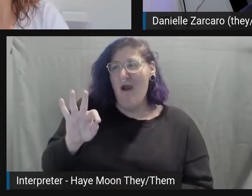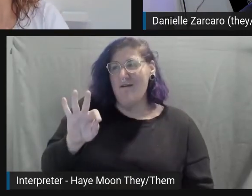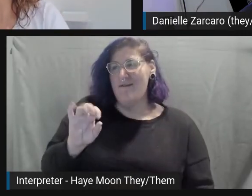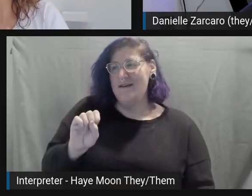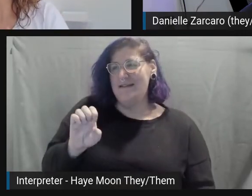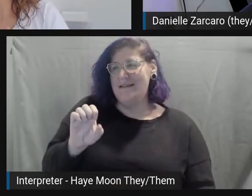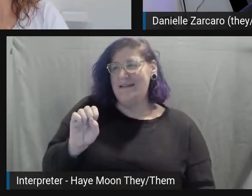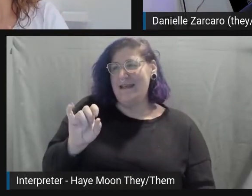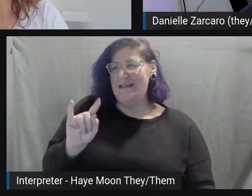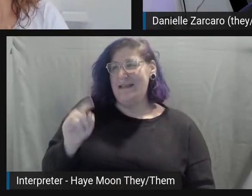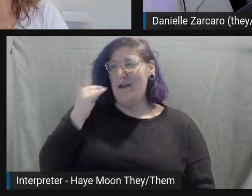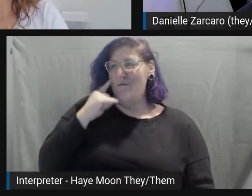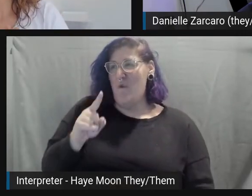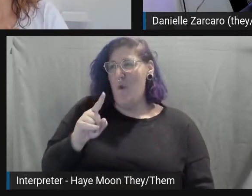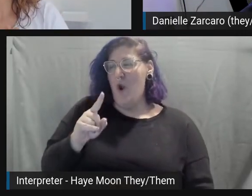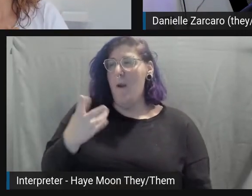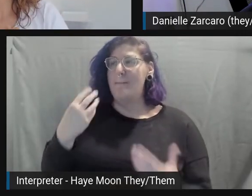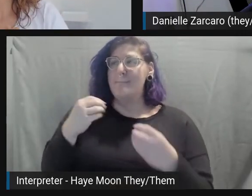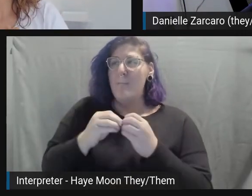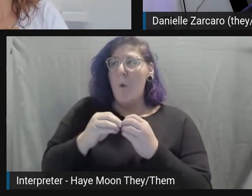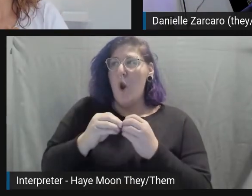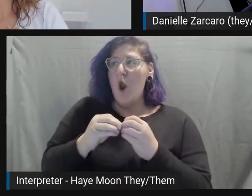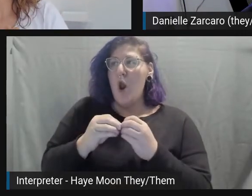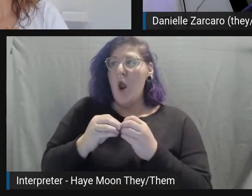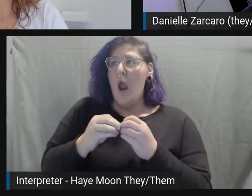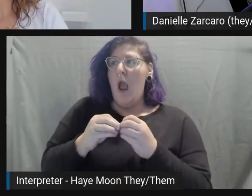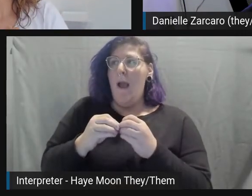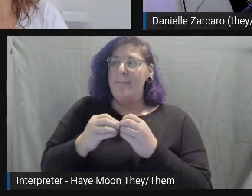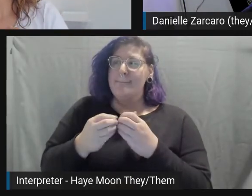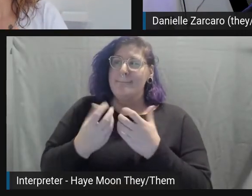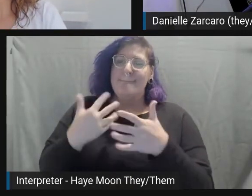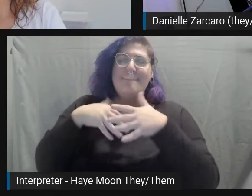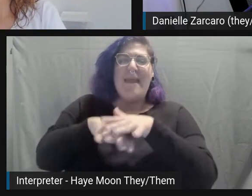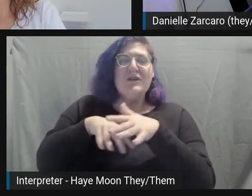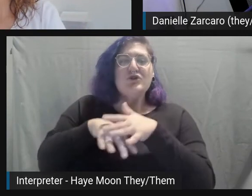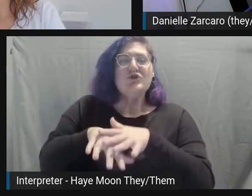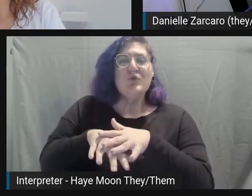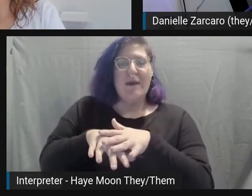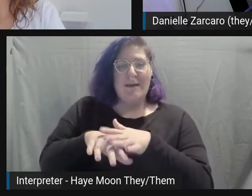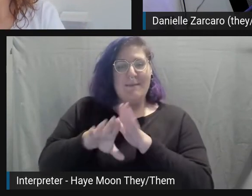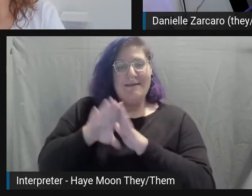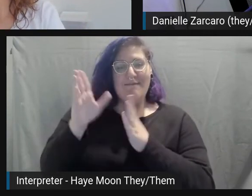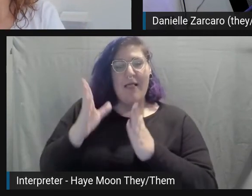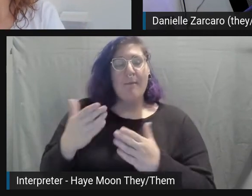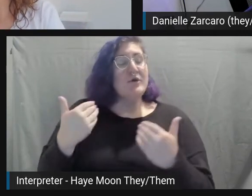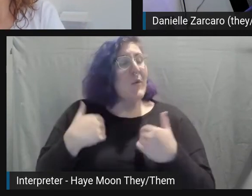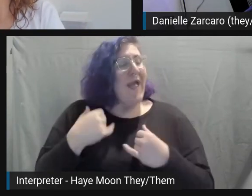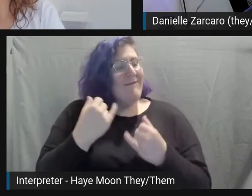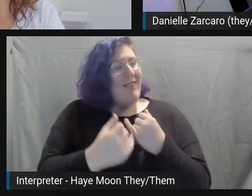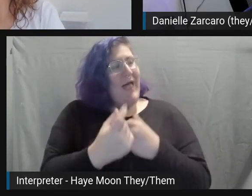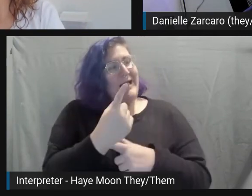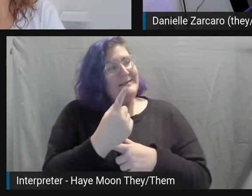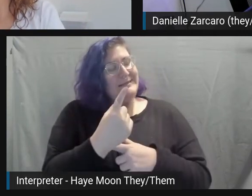We have a final clarifying question, I think. We do have like three minutes.